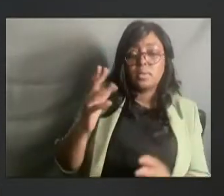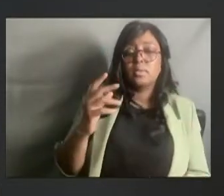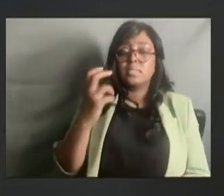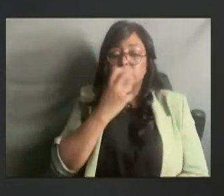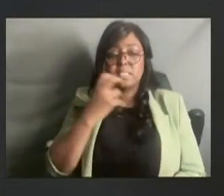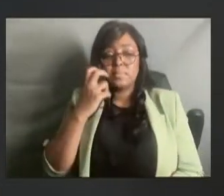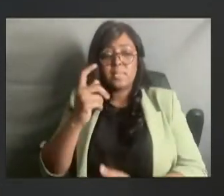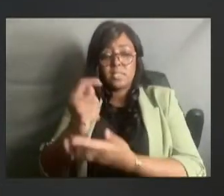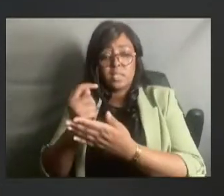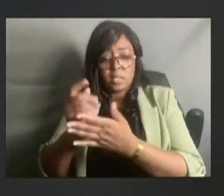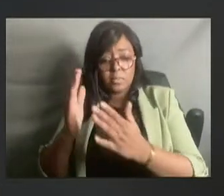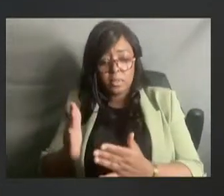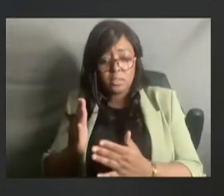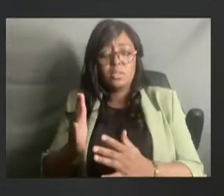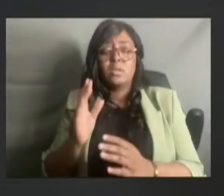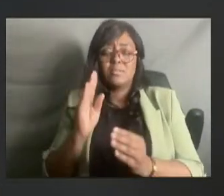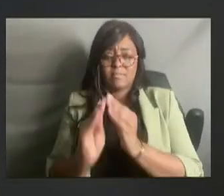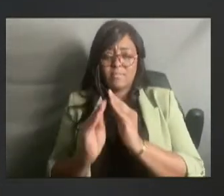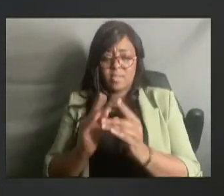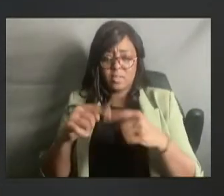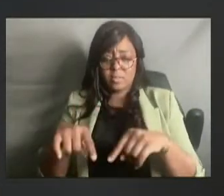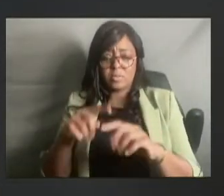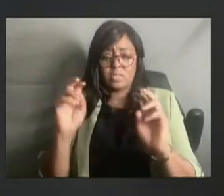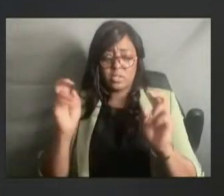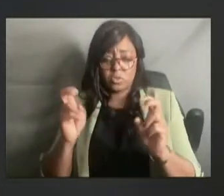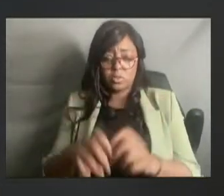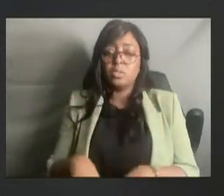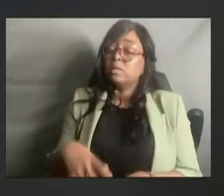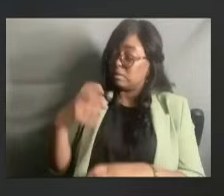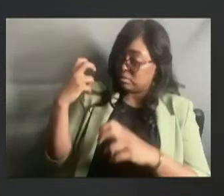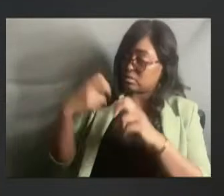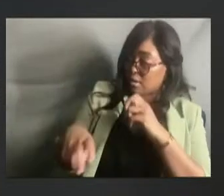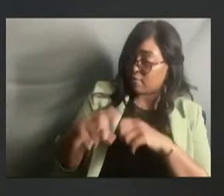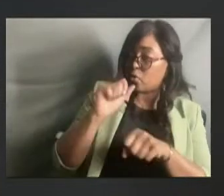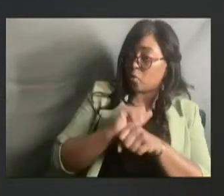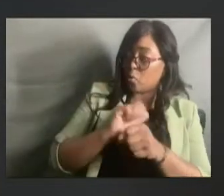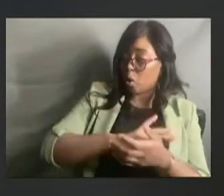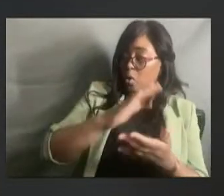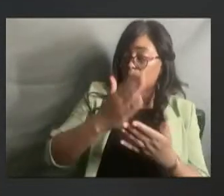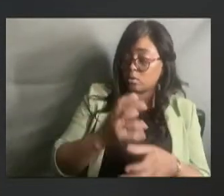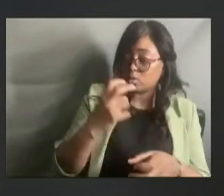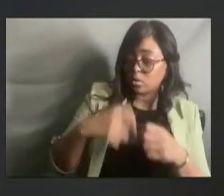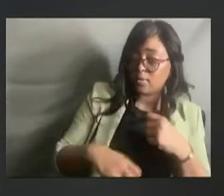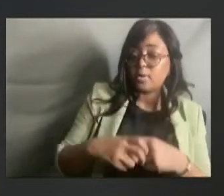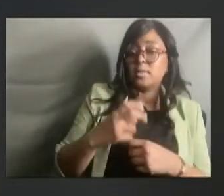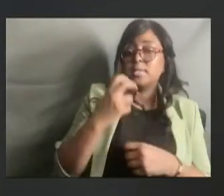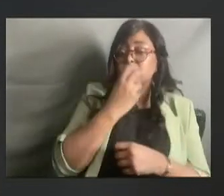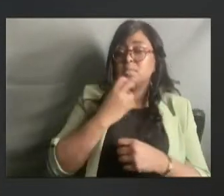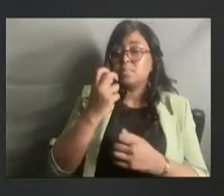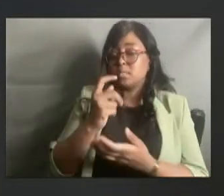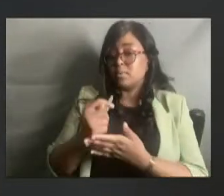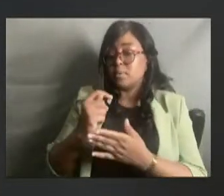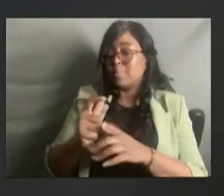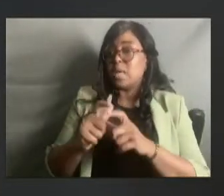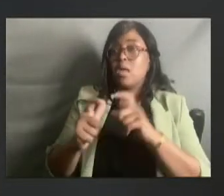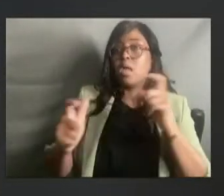issues? Yes, it is hard. The